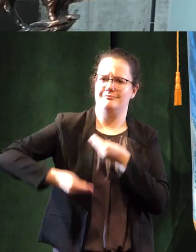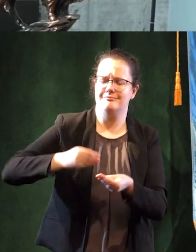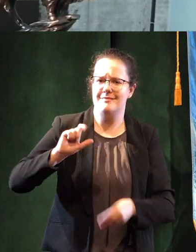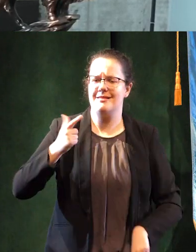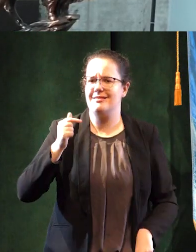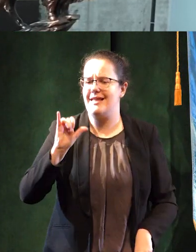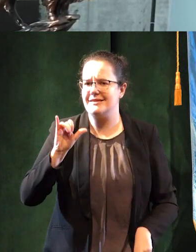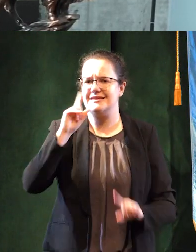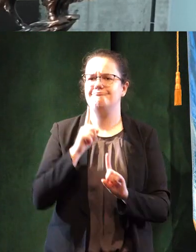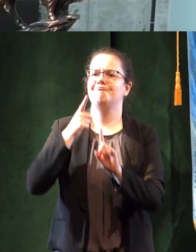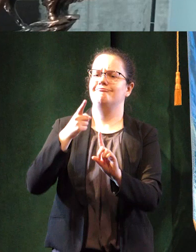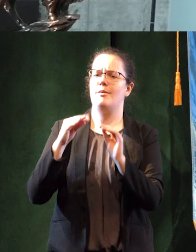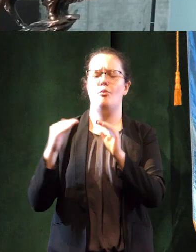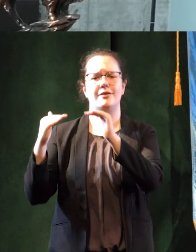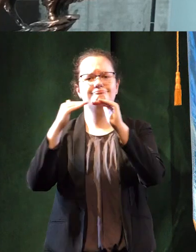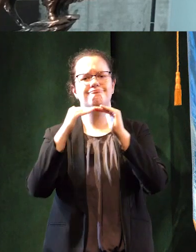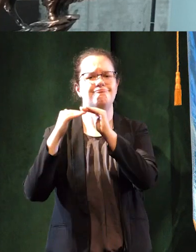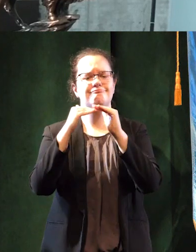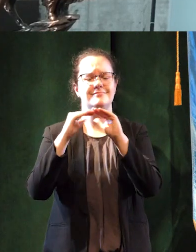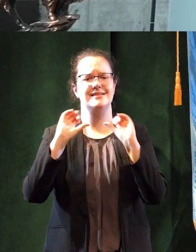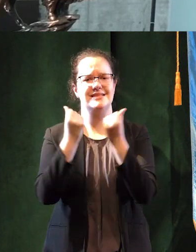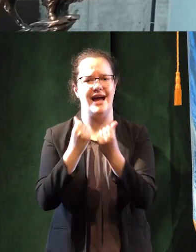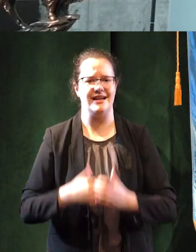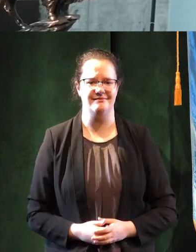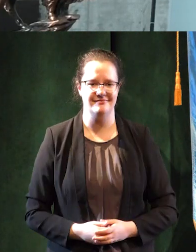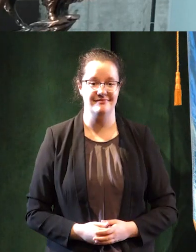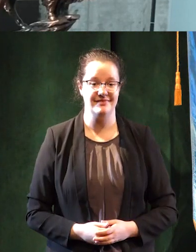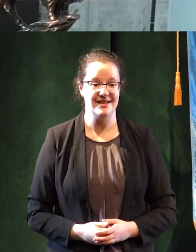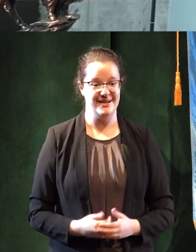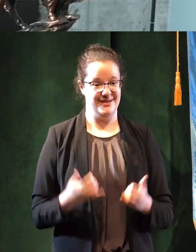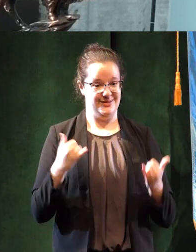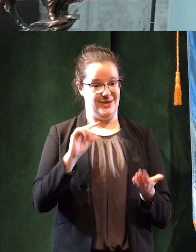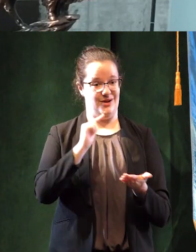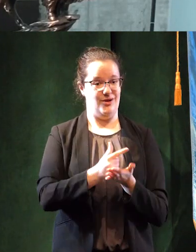more just in civil society so more than just earning the right to wear a cap and